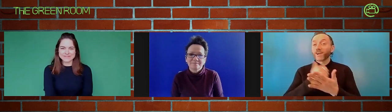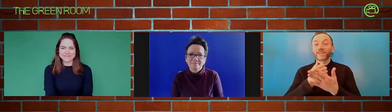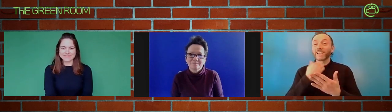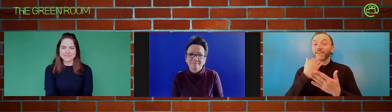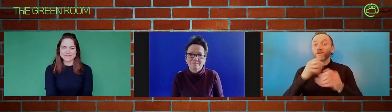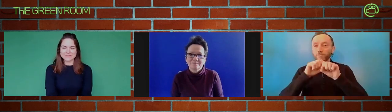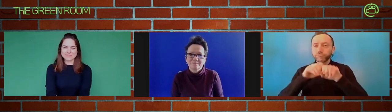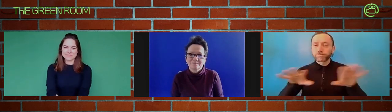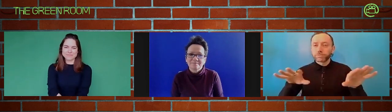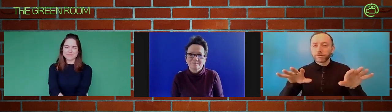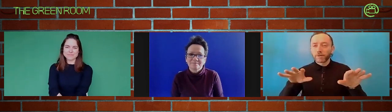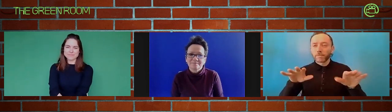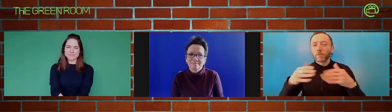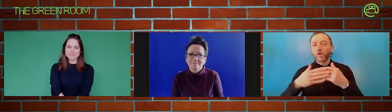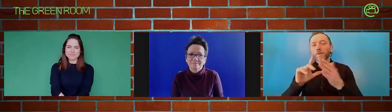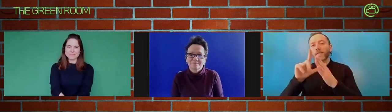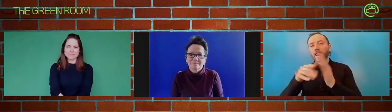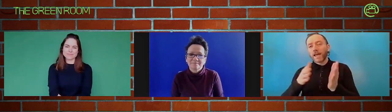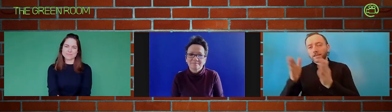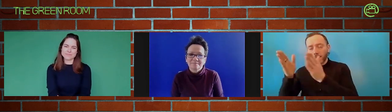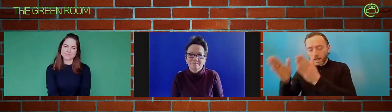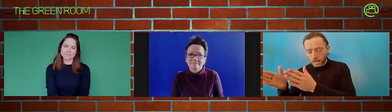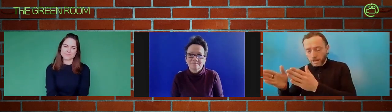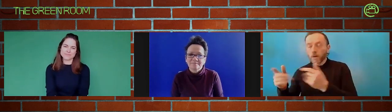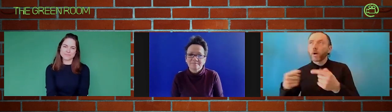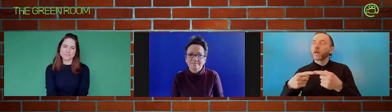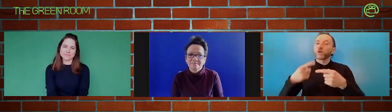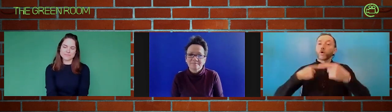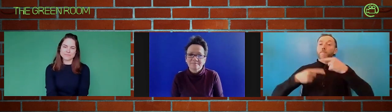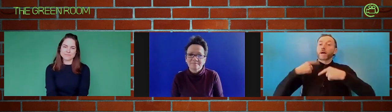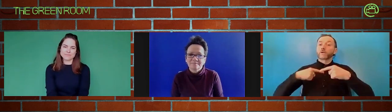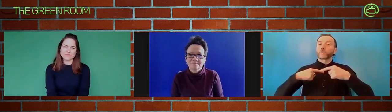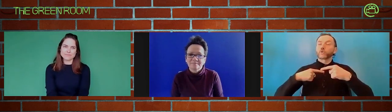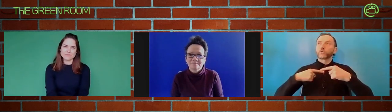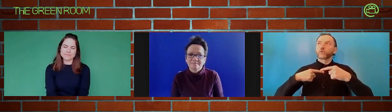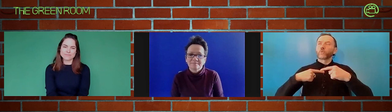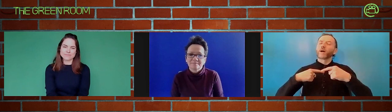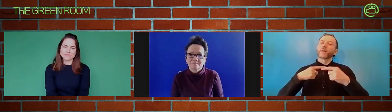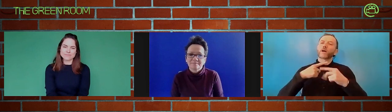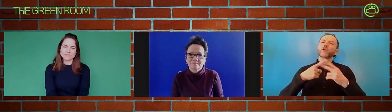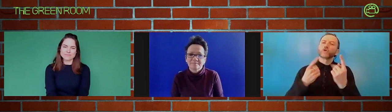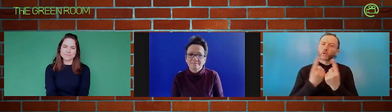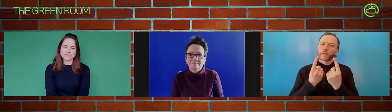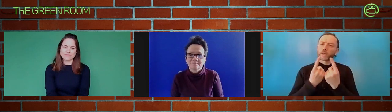So going back slightly to education - no it's two things. Sorry, Sorry Iain. I'm